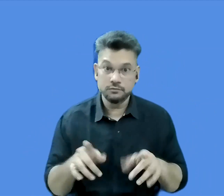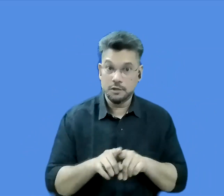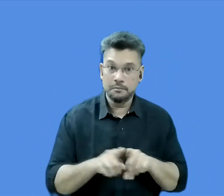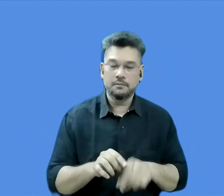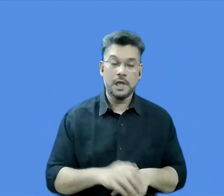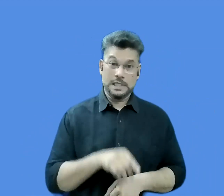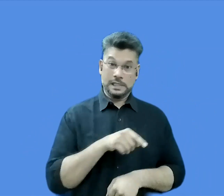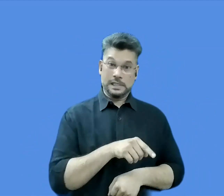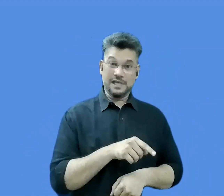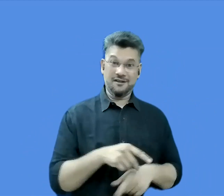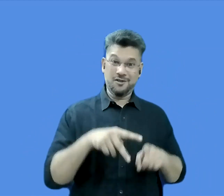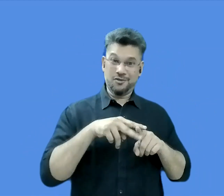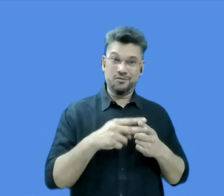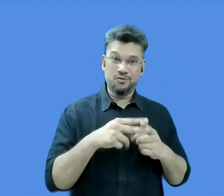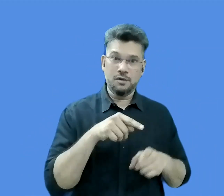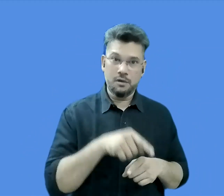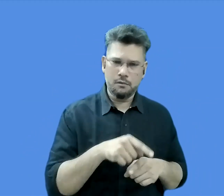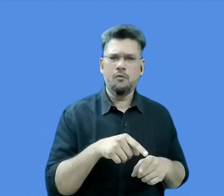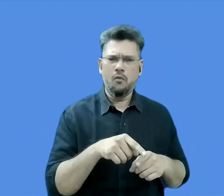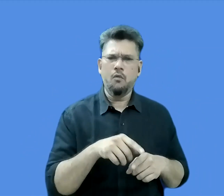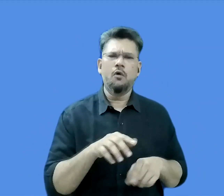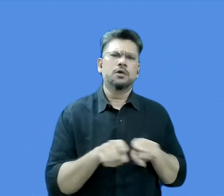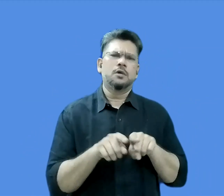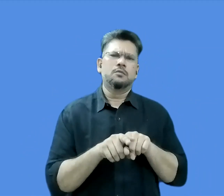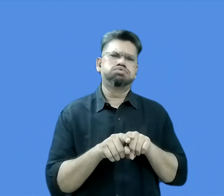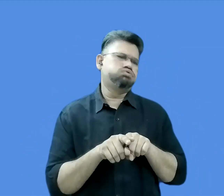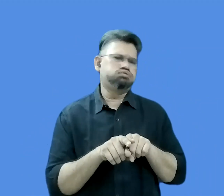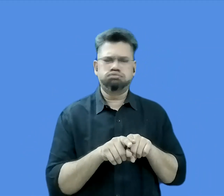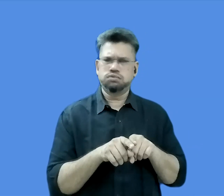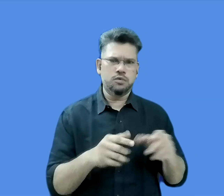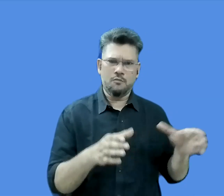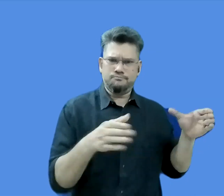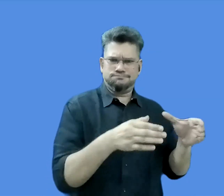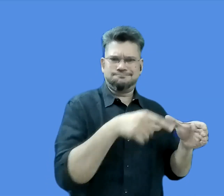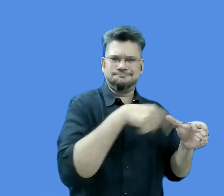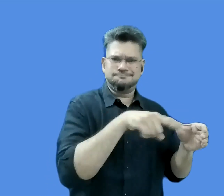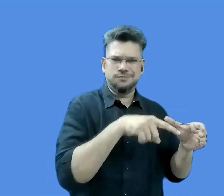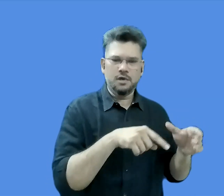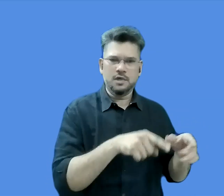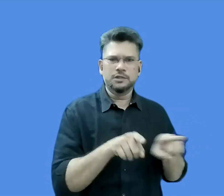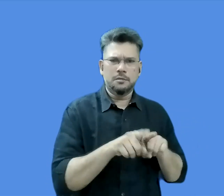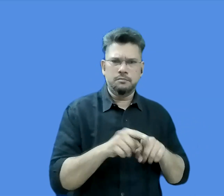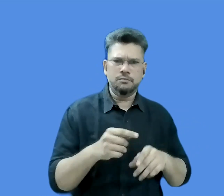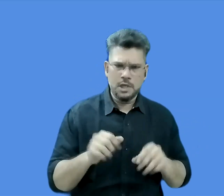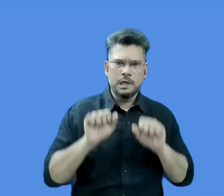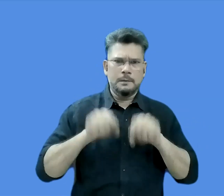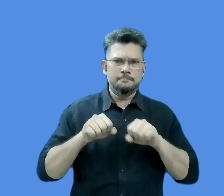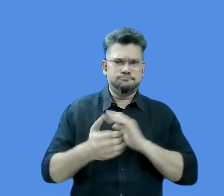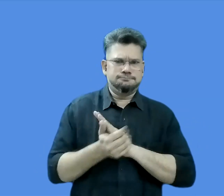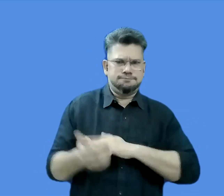working with UNICEF in the field, we have this partnership. We have also as a toolkit, it is part of the overall